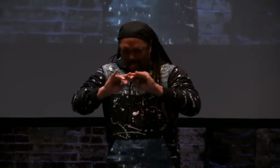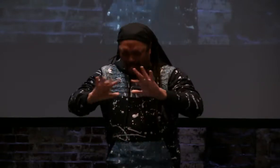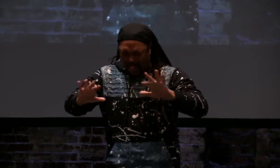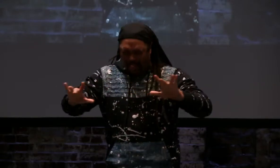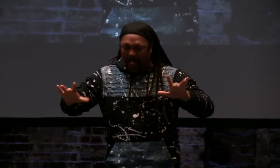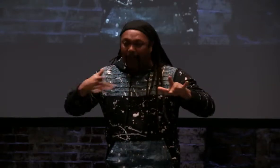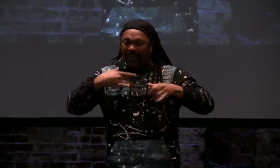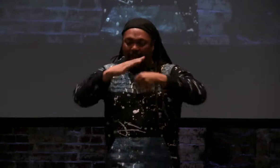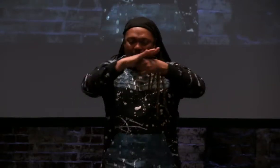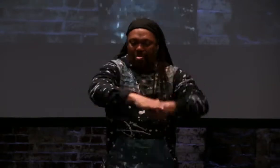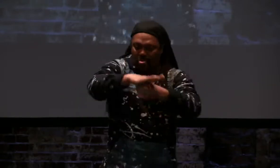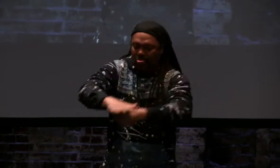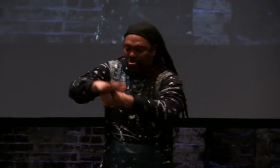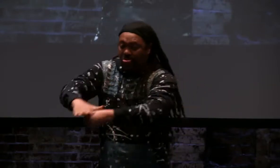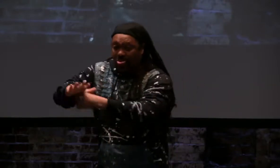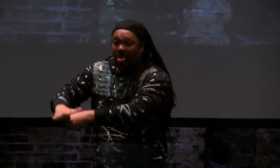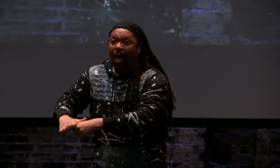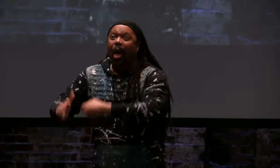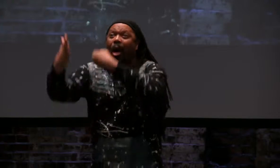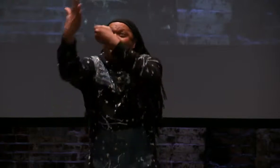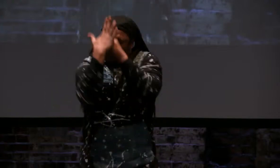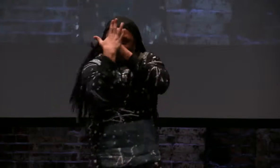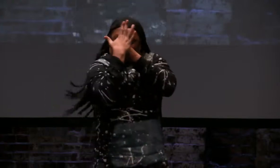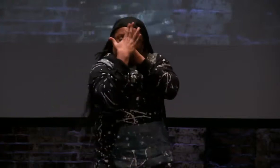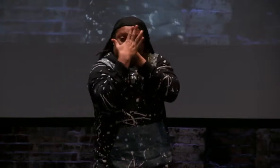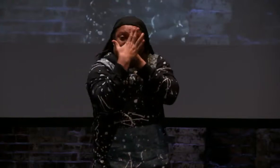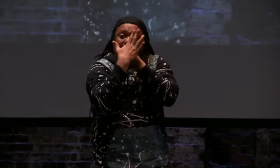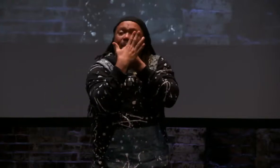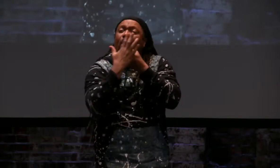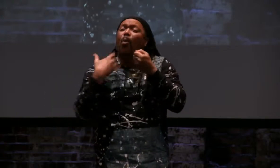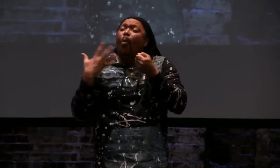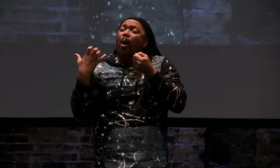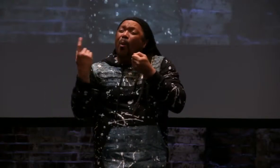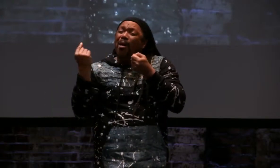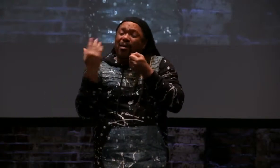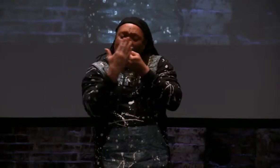However, with all those things in mind